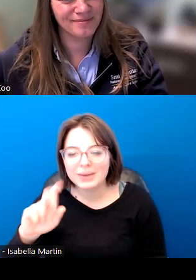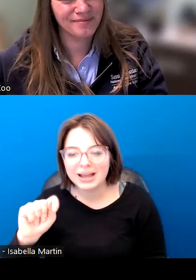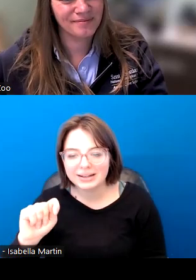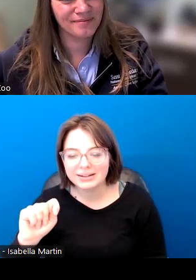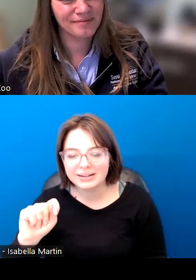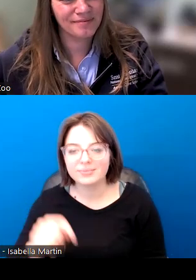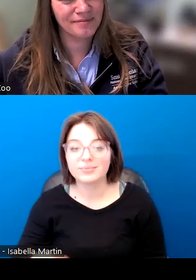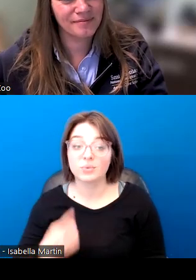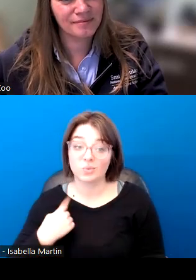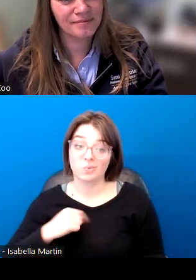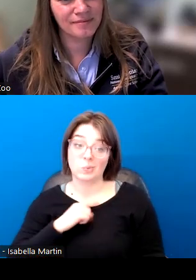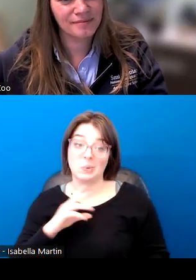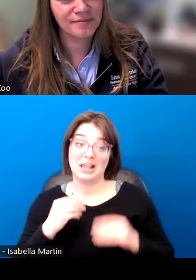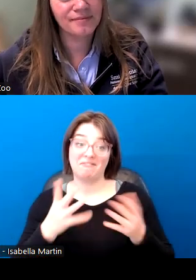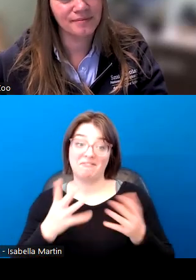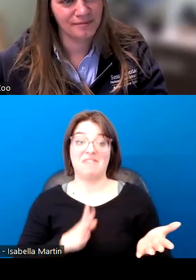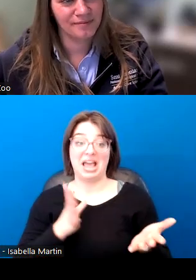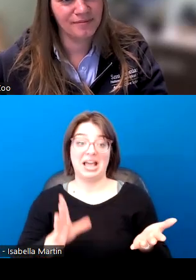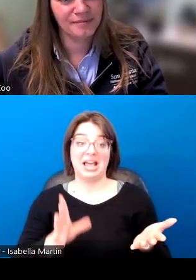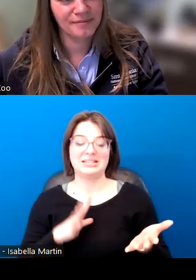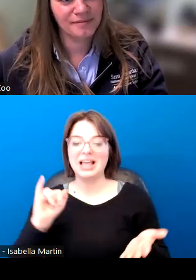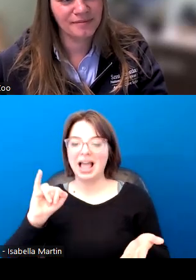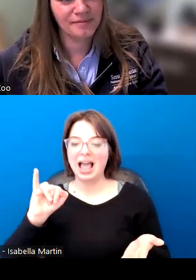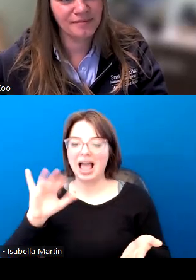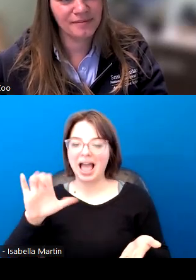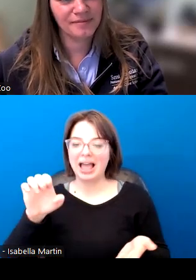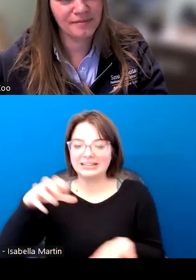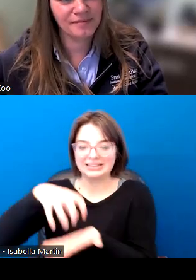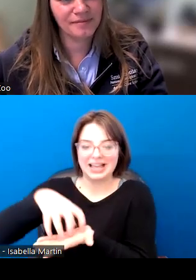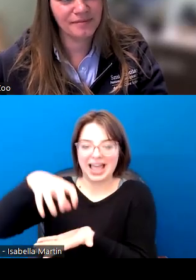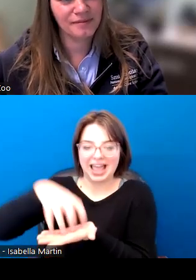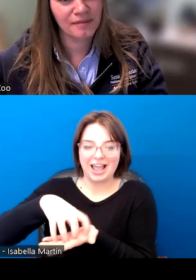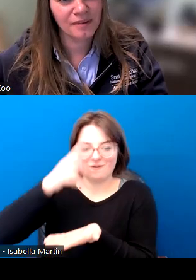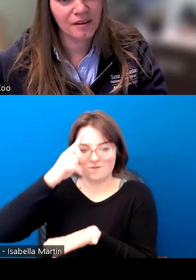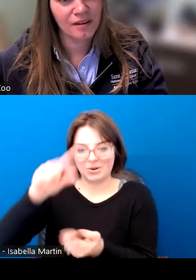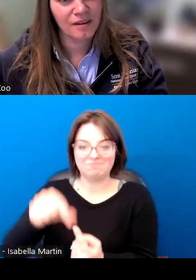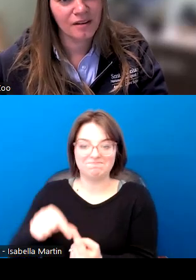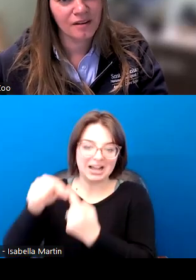fancy ice cakes for special occasions. Can you talk to us a little bit about these pictures.